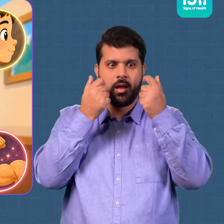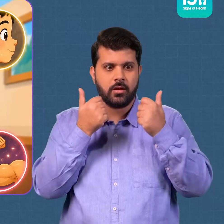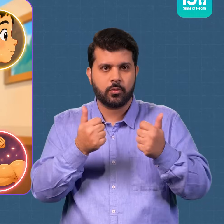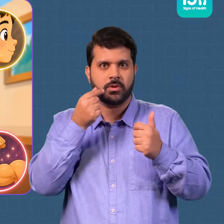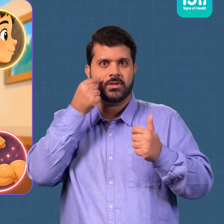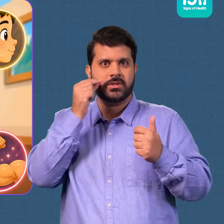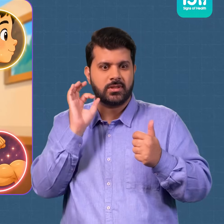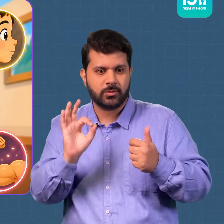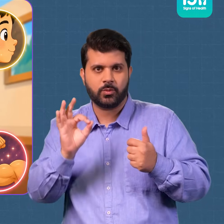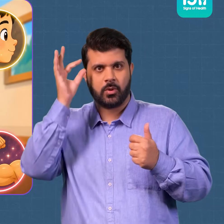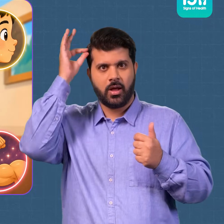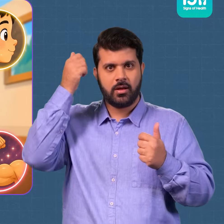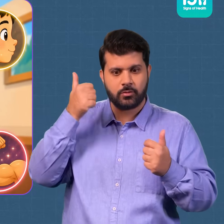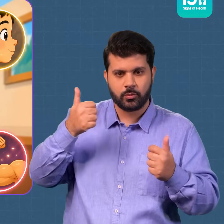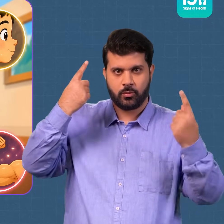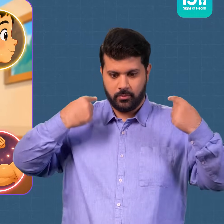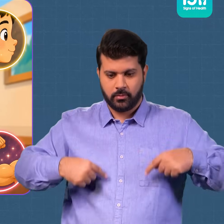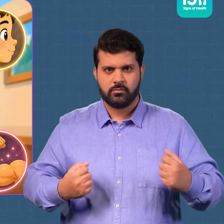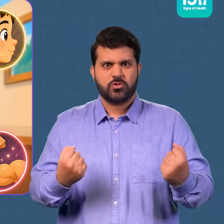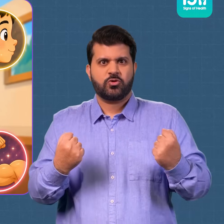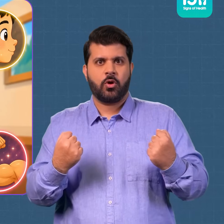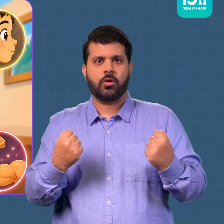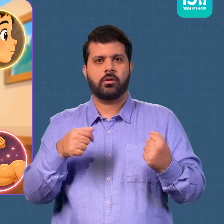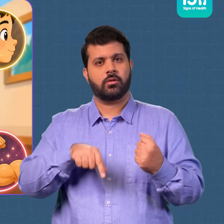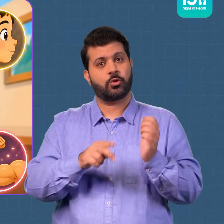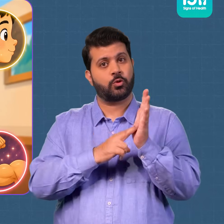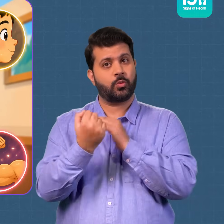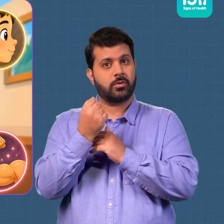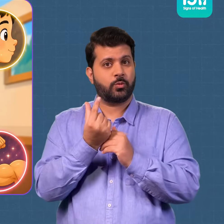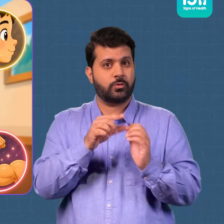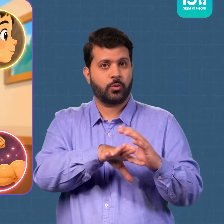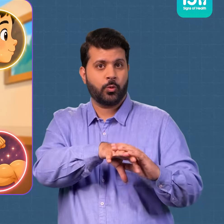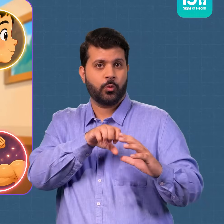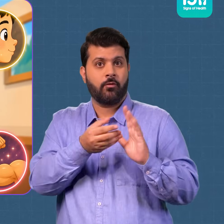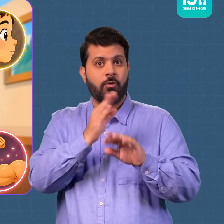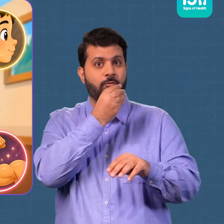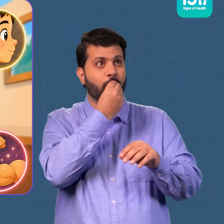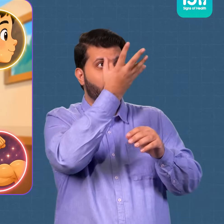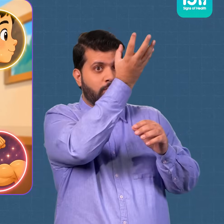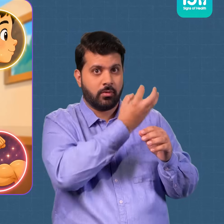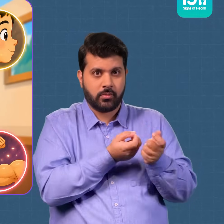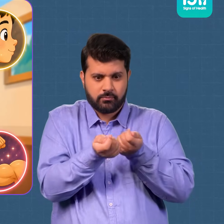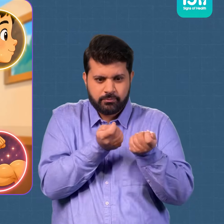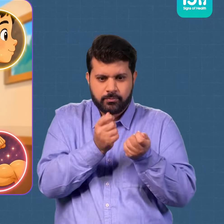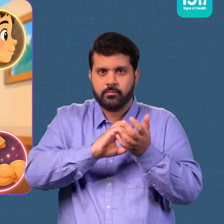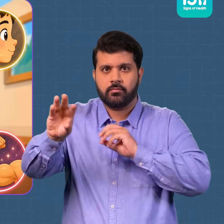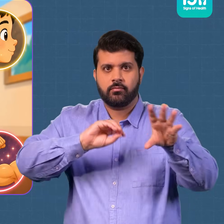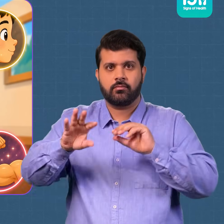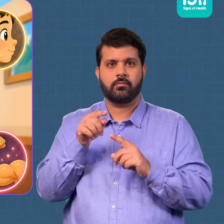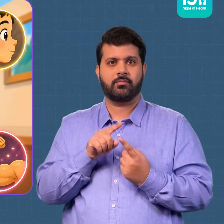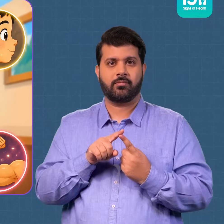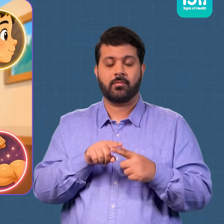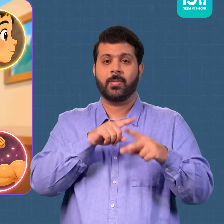the eyes, skin, hair, and overall strength. Nutrients once absorbed from food are distributed throughout the body.